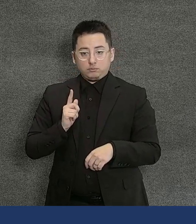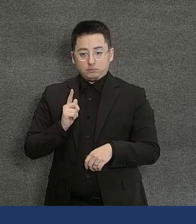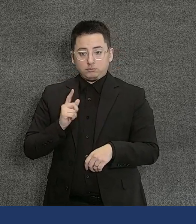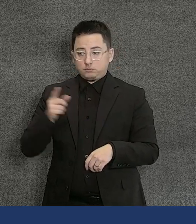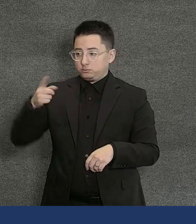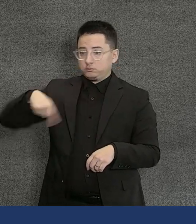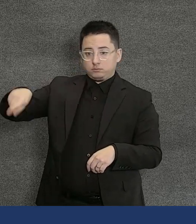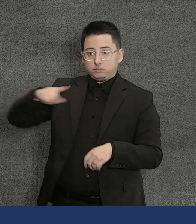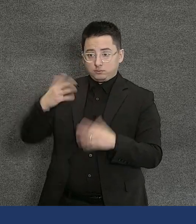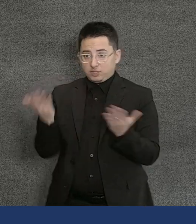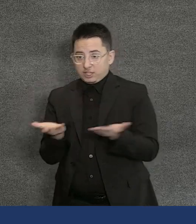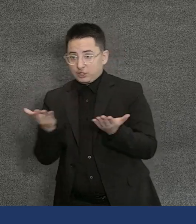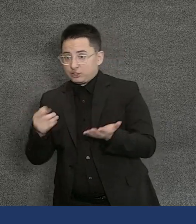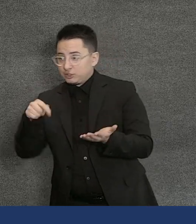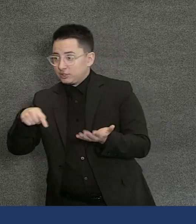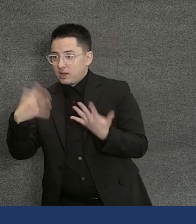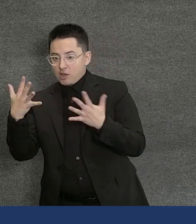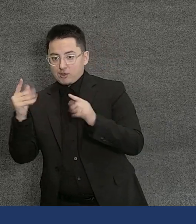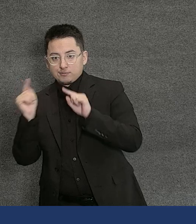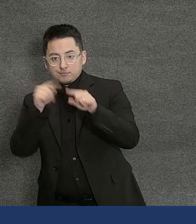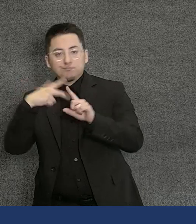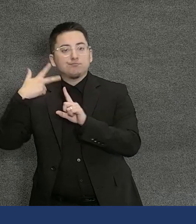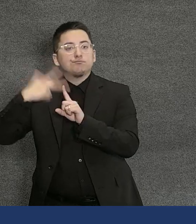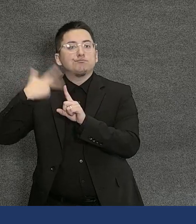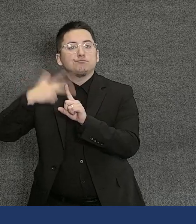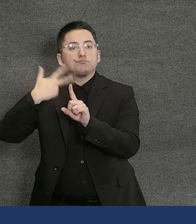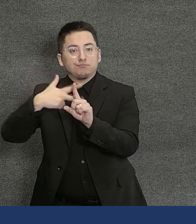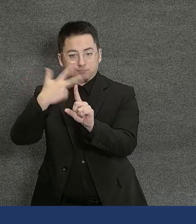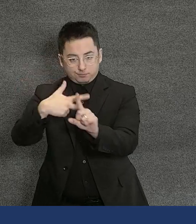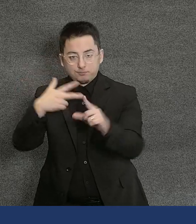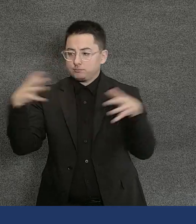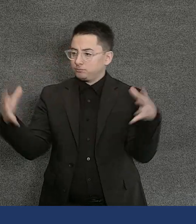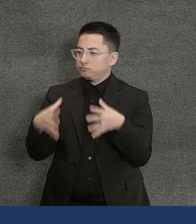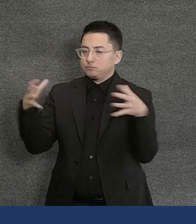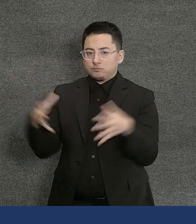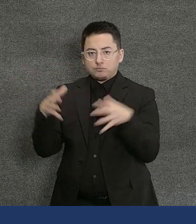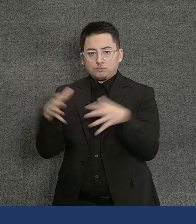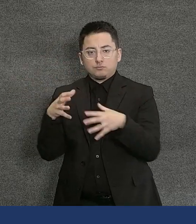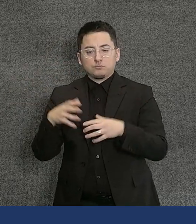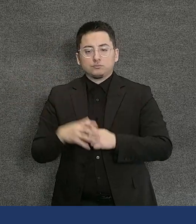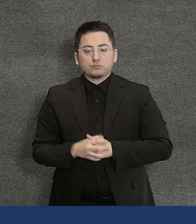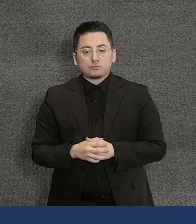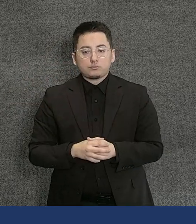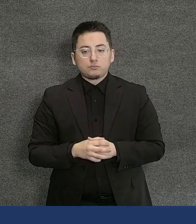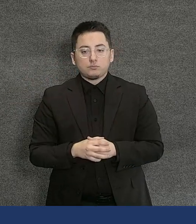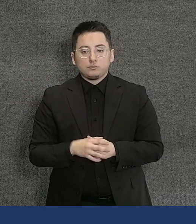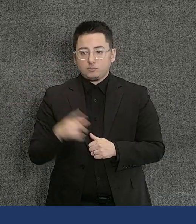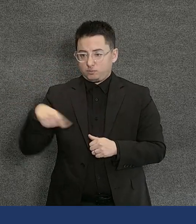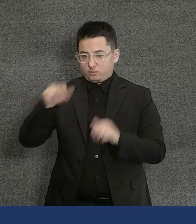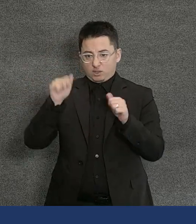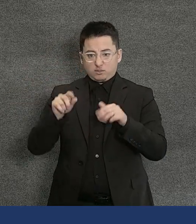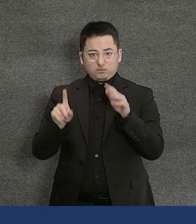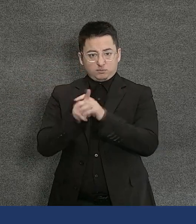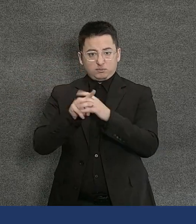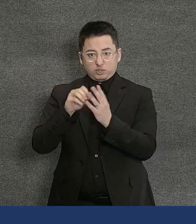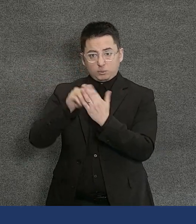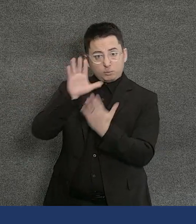We have a quarterly meeting that we convene. People can show up in person, or we do it via Zoom or Teams,